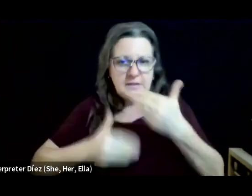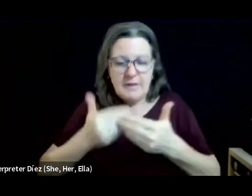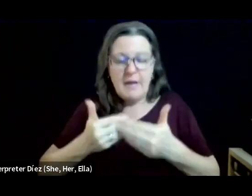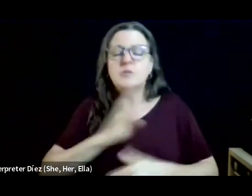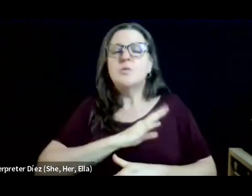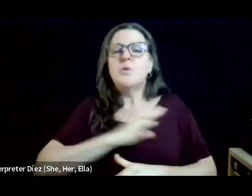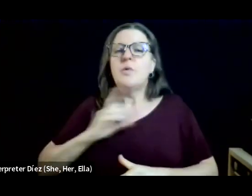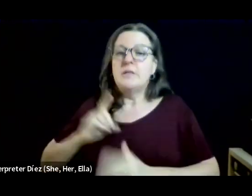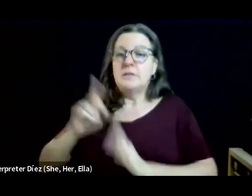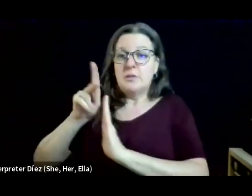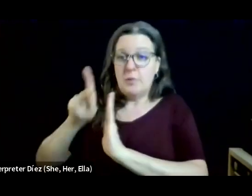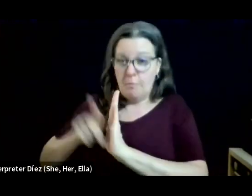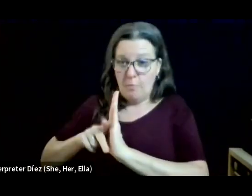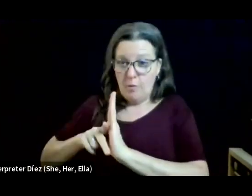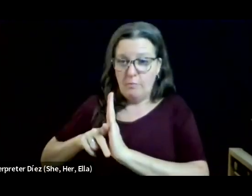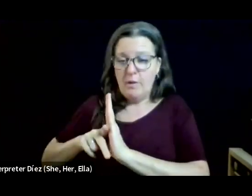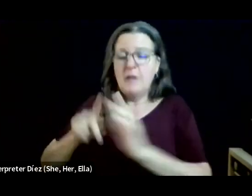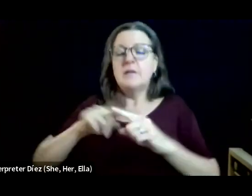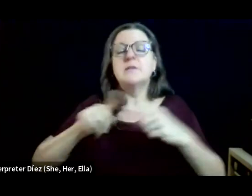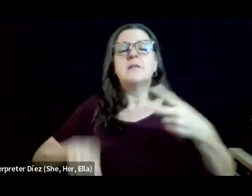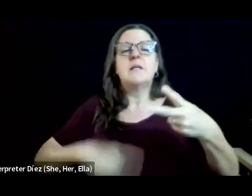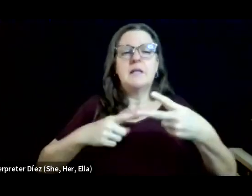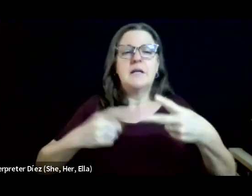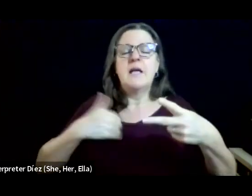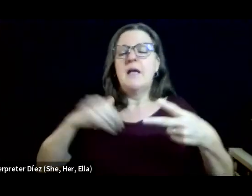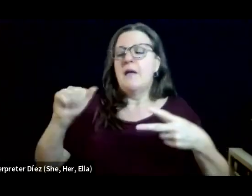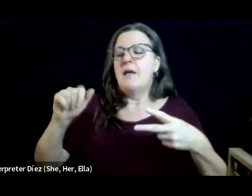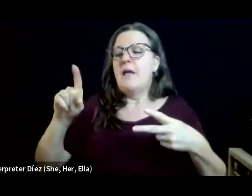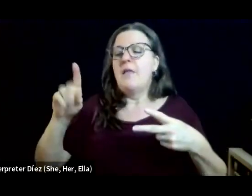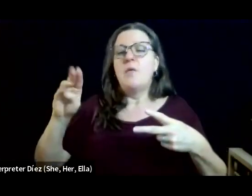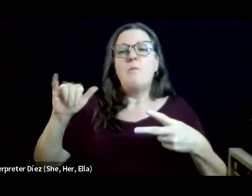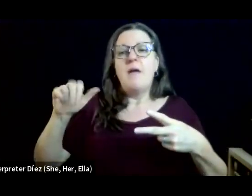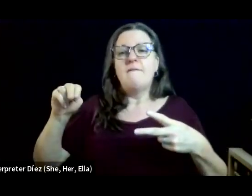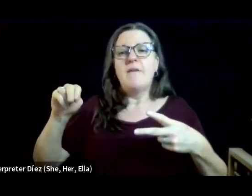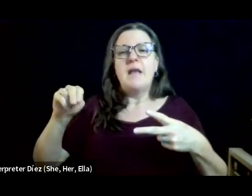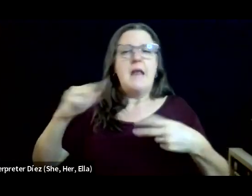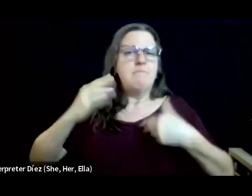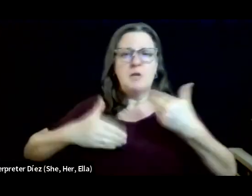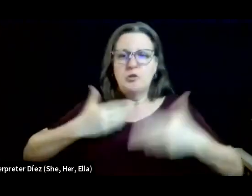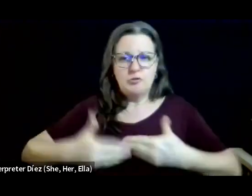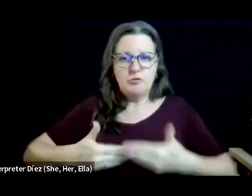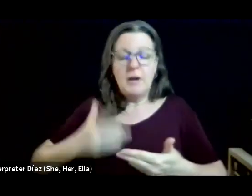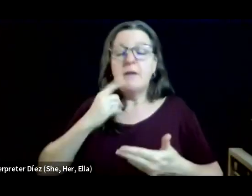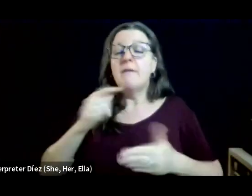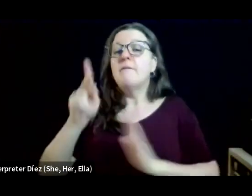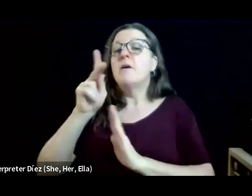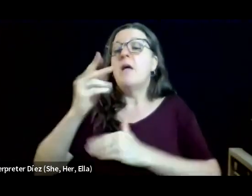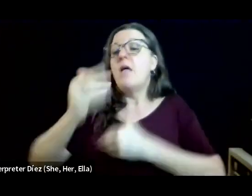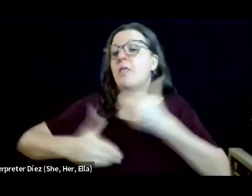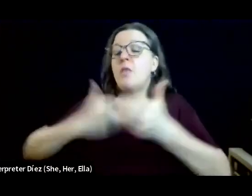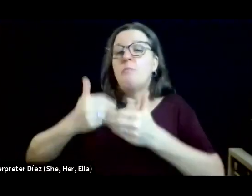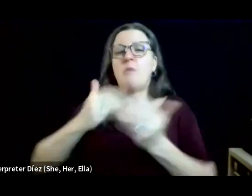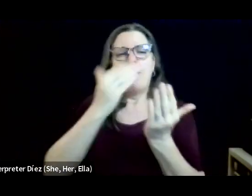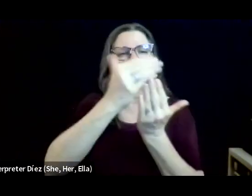we have uh, administrative procedure. And the process is outlined in more detail on Facilities.